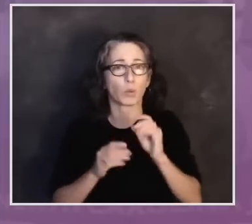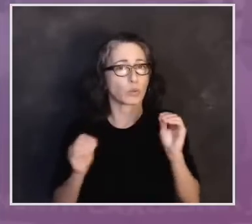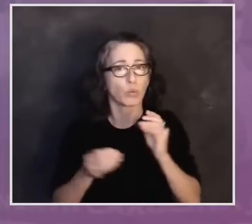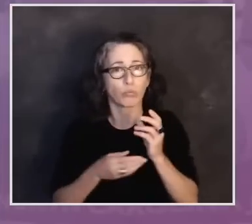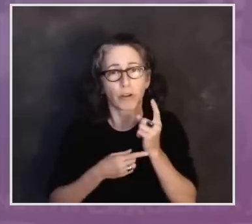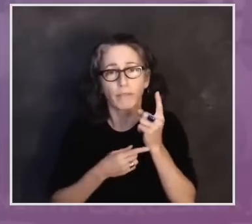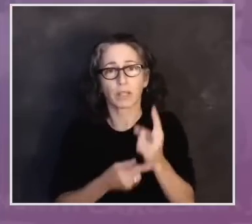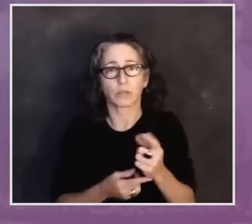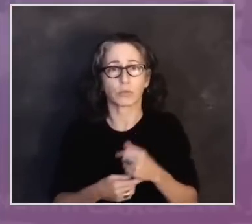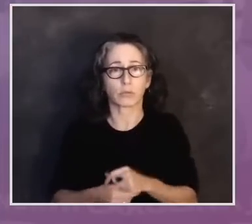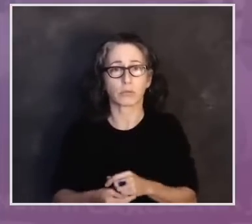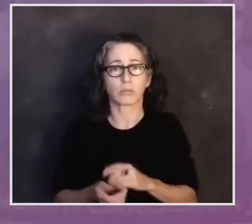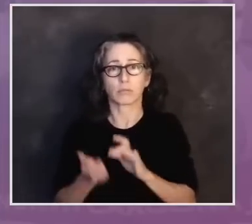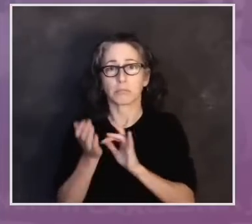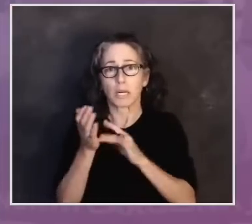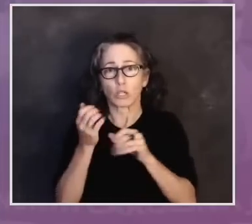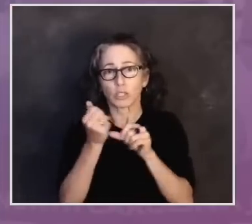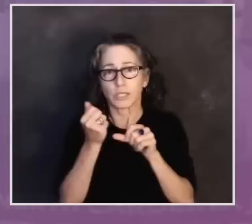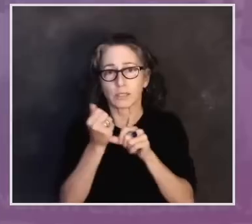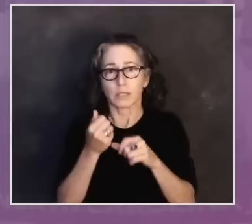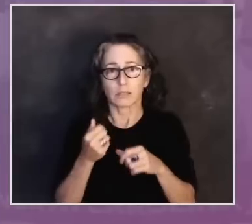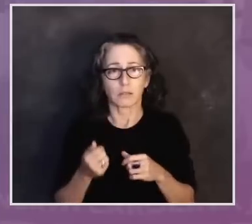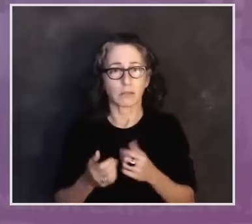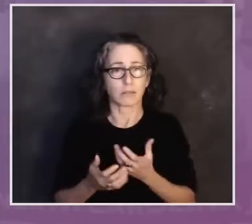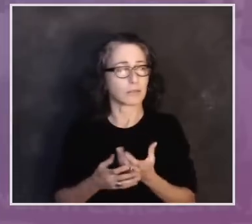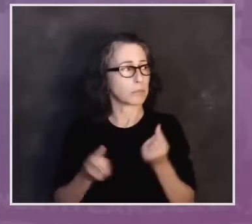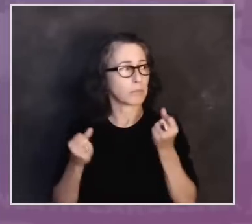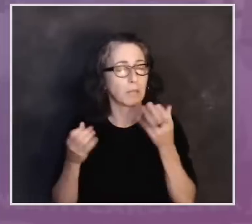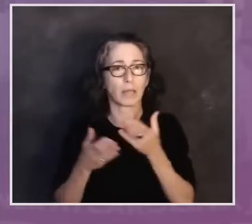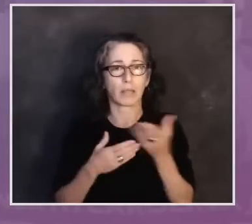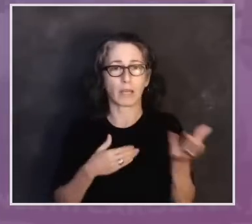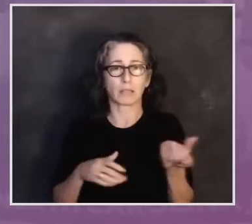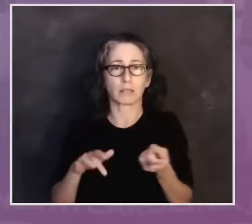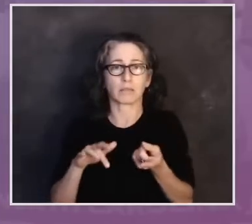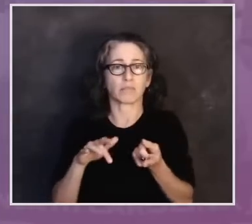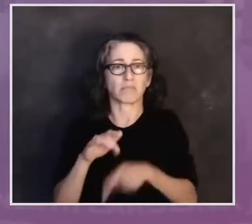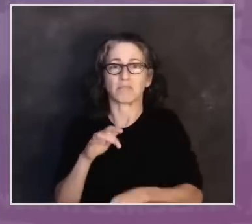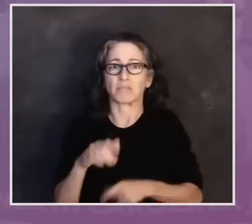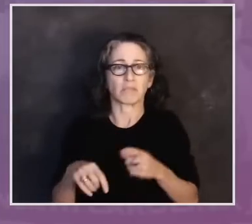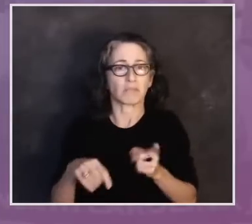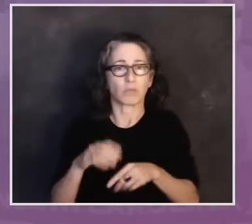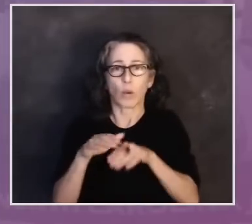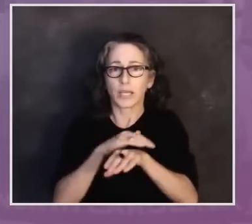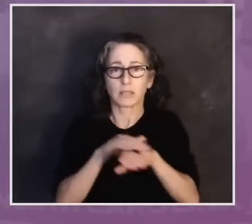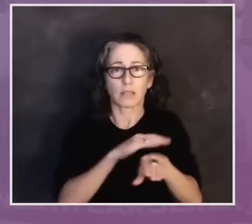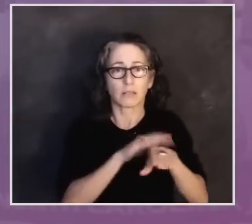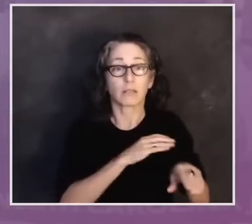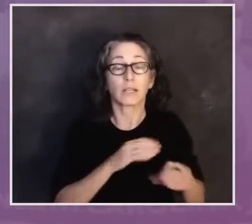PEOPLE. UNDERPRIVILEGED AND UNDERSERVED PEOPLE.